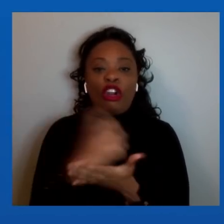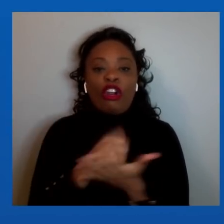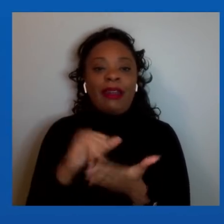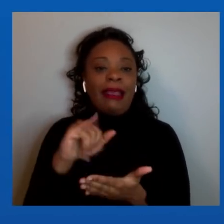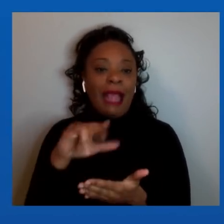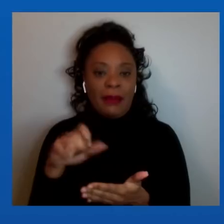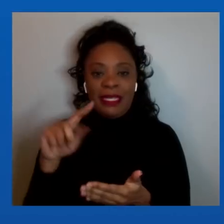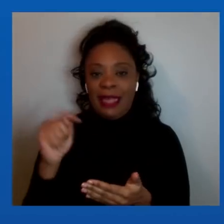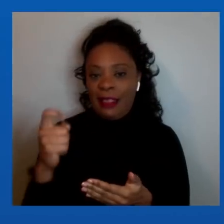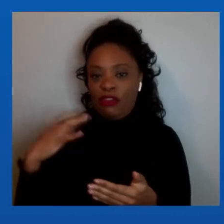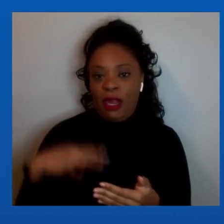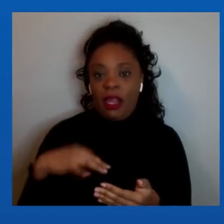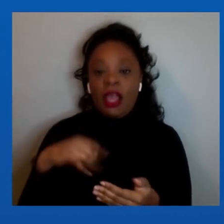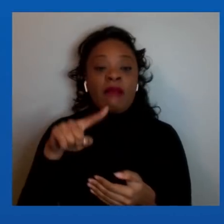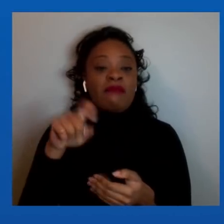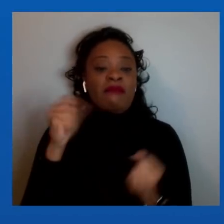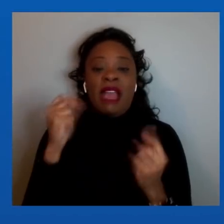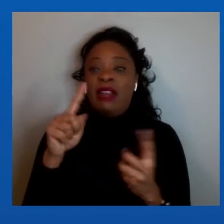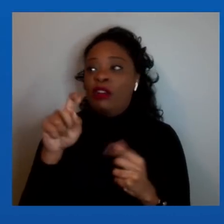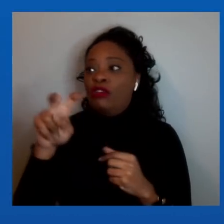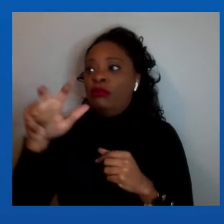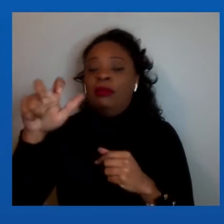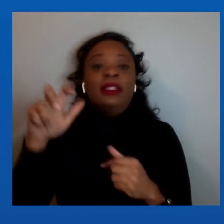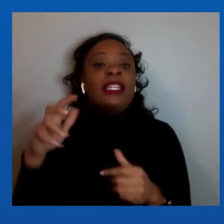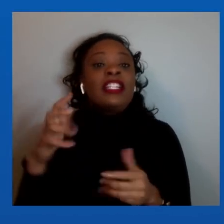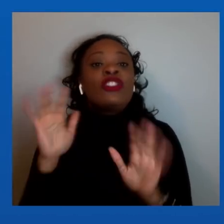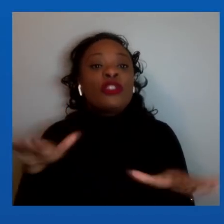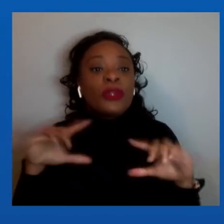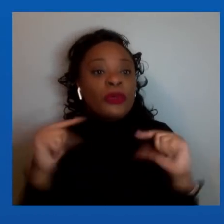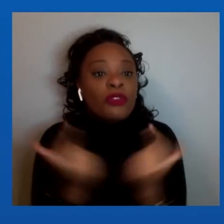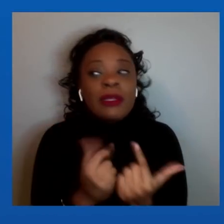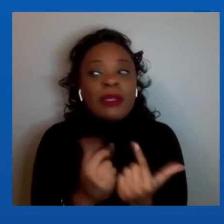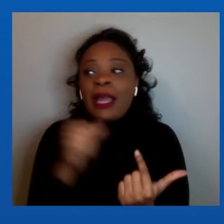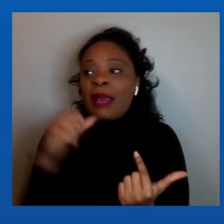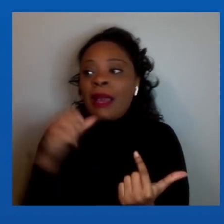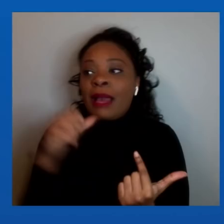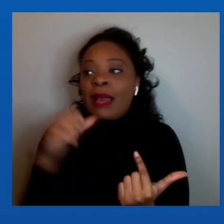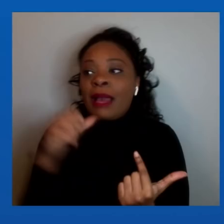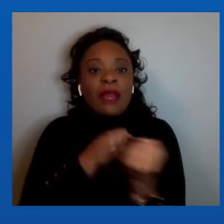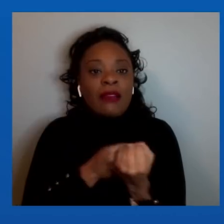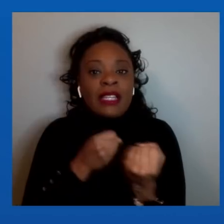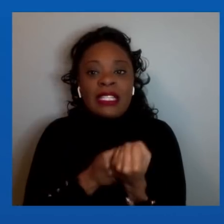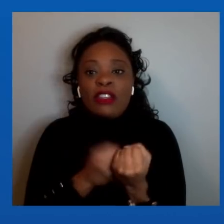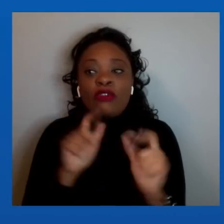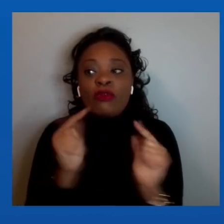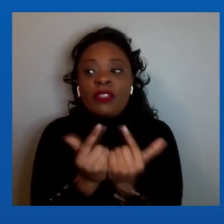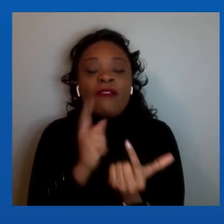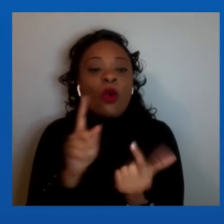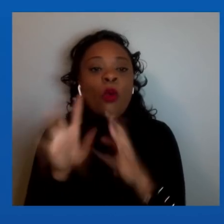nonprofit foundations, advocacy groups for racial justice, rural communities, tribal government,